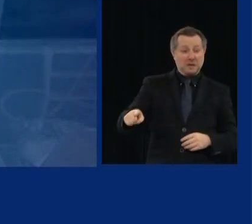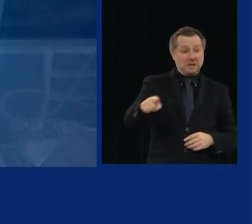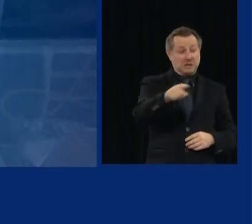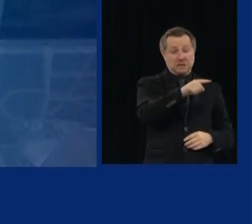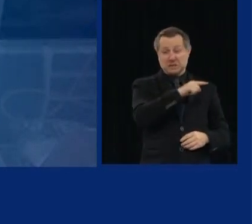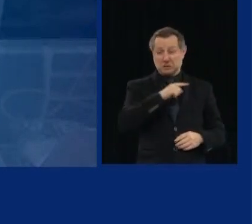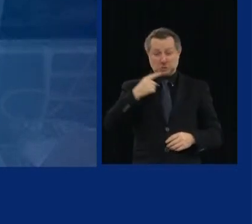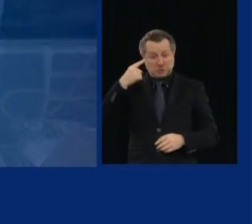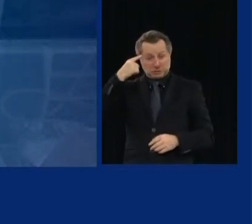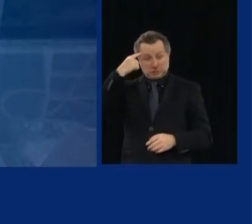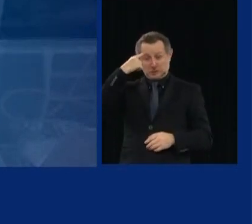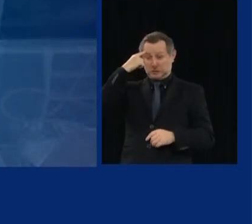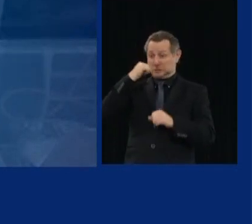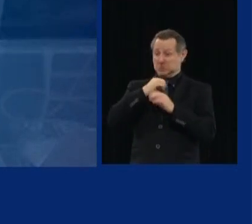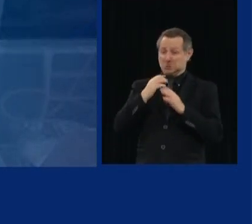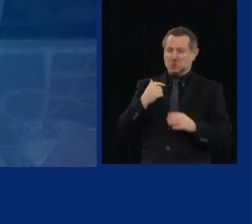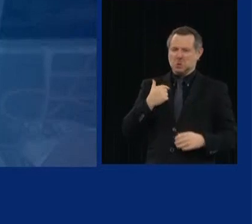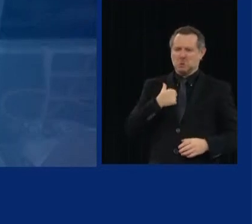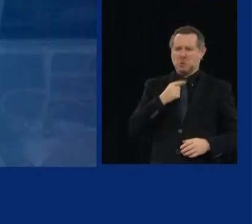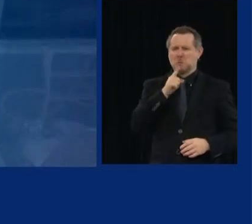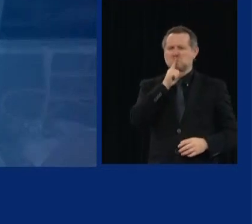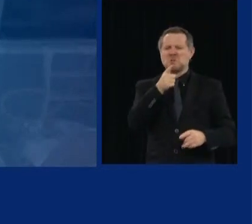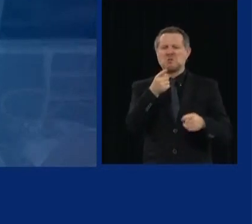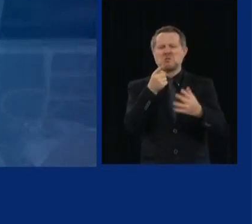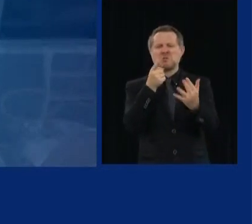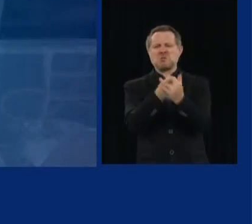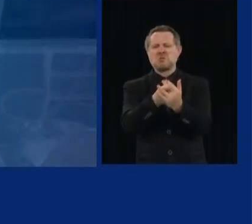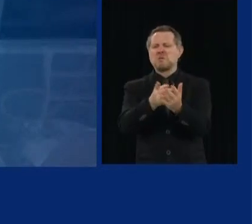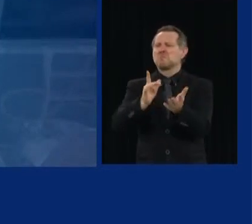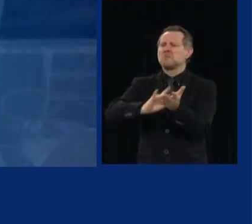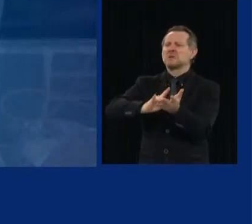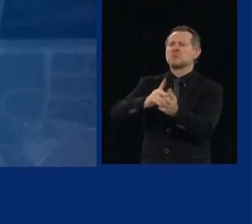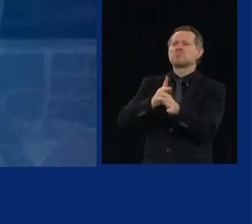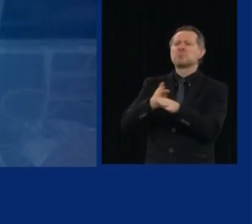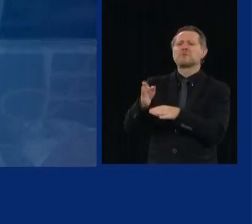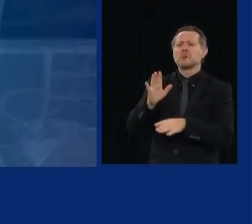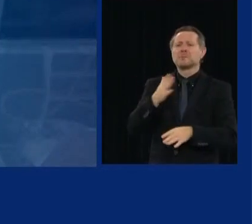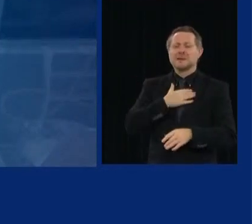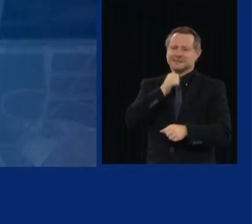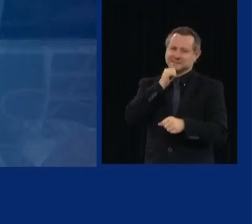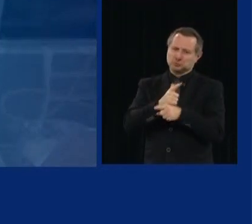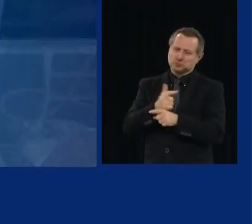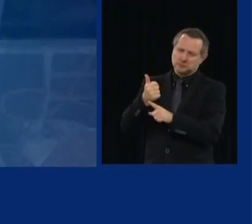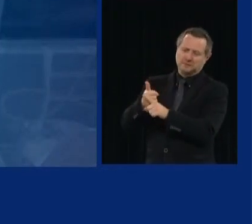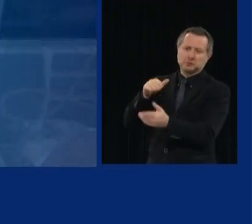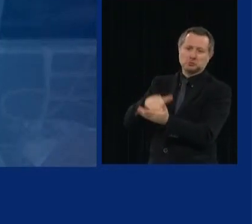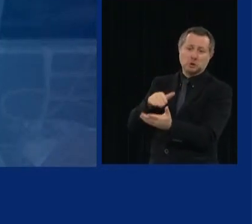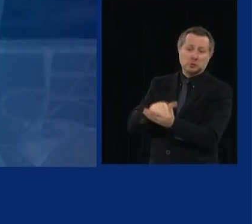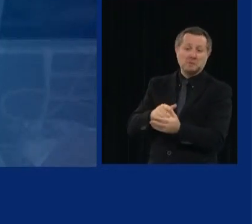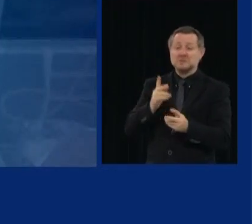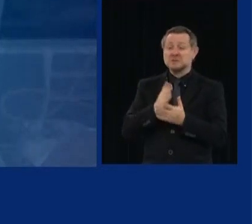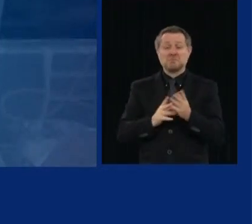YOU ARE ELIGIBLE. THERE IS A GENERAL PROCLIVITY